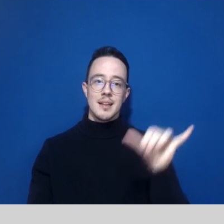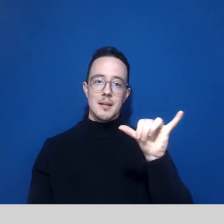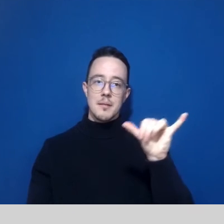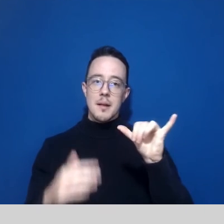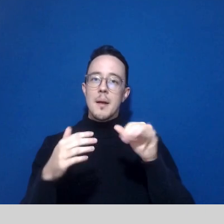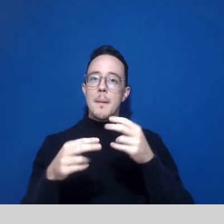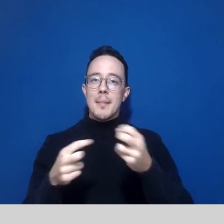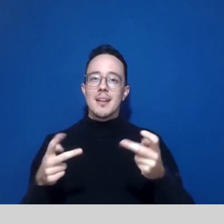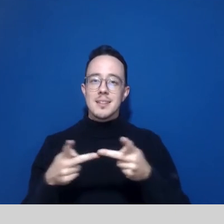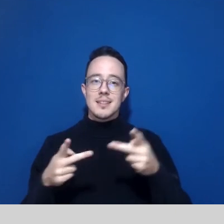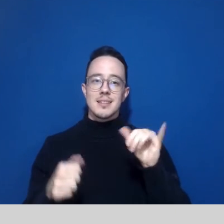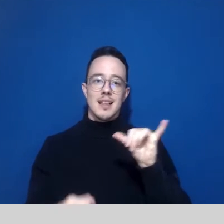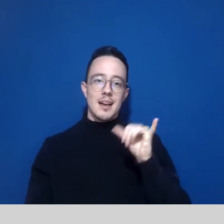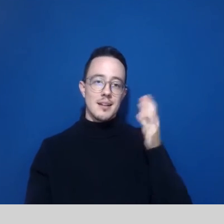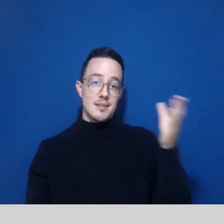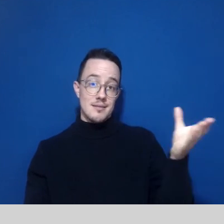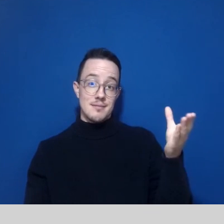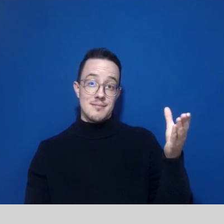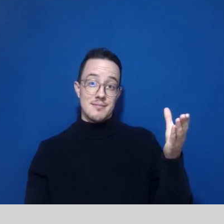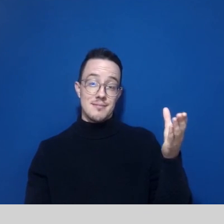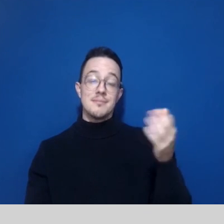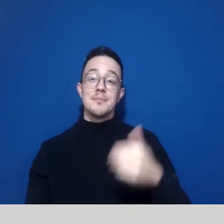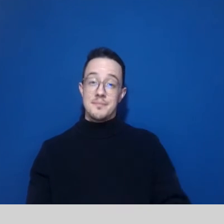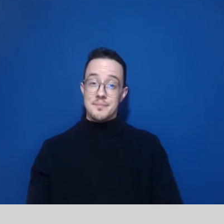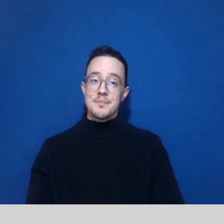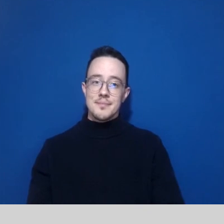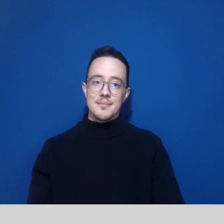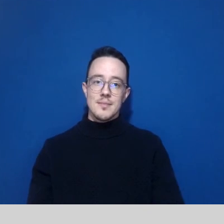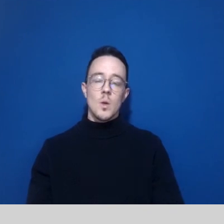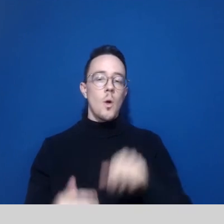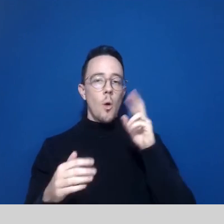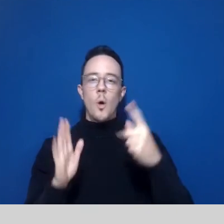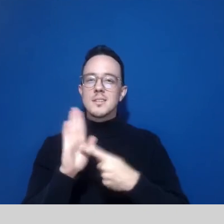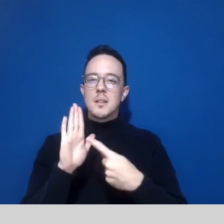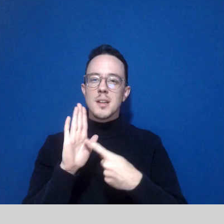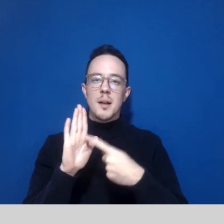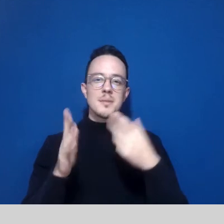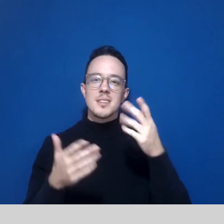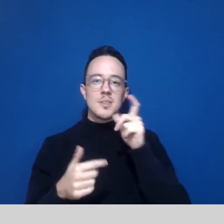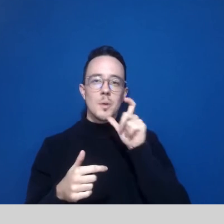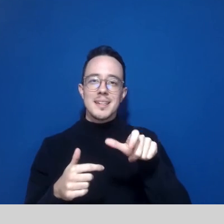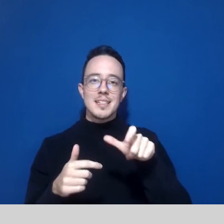in Wales. And places like, (Polish language) in Poland,